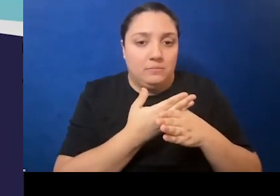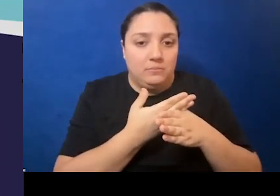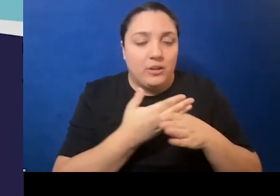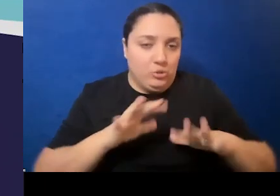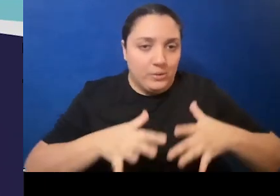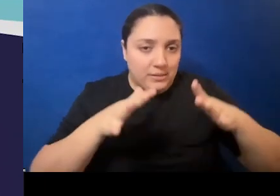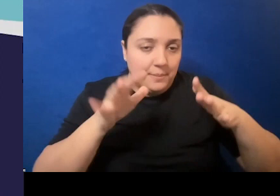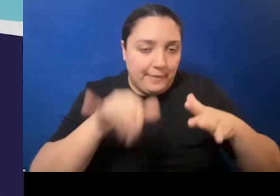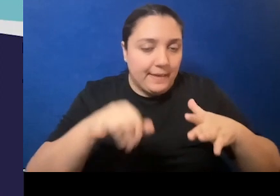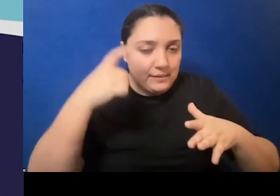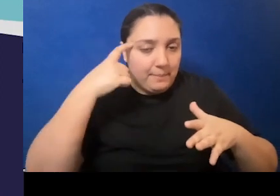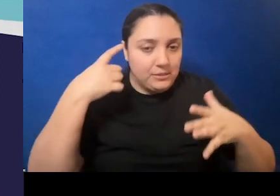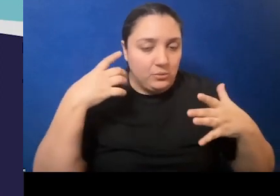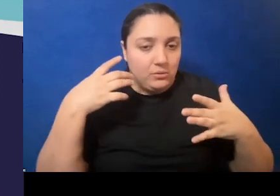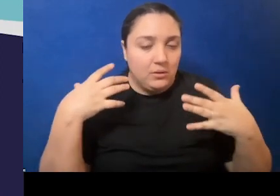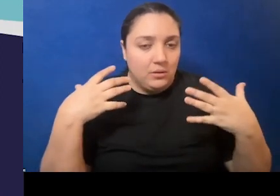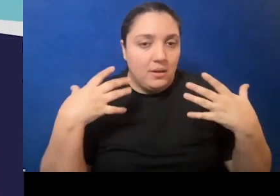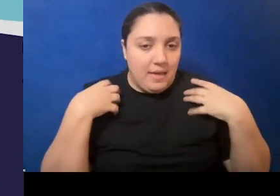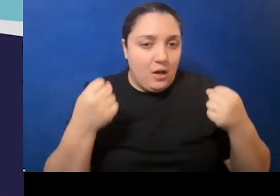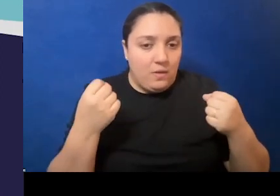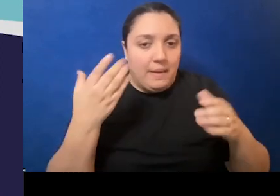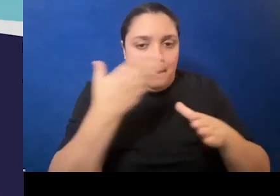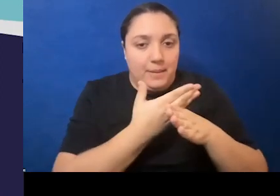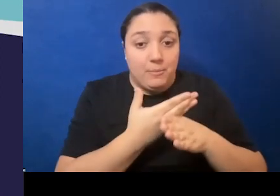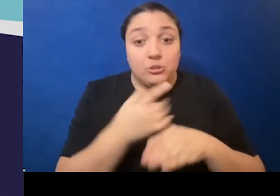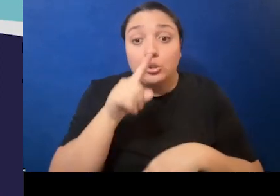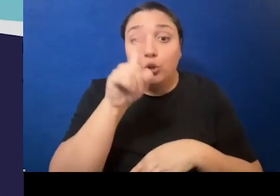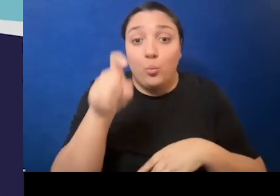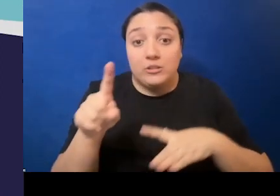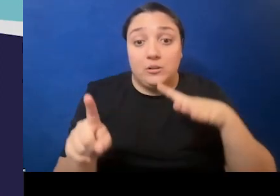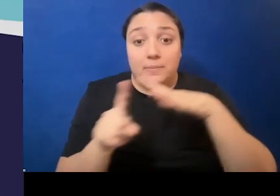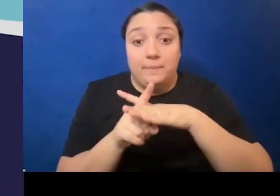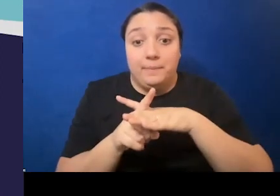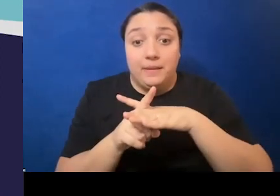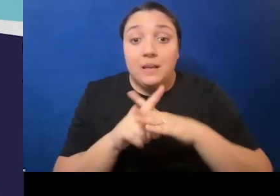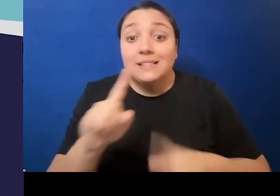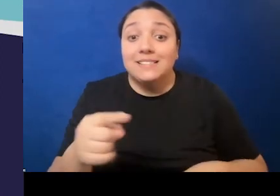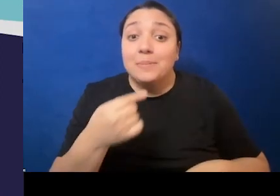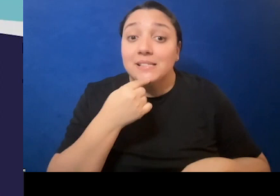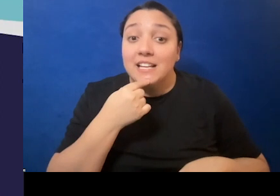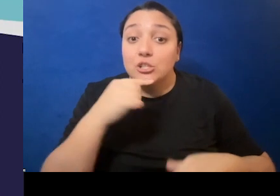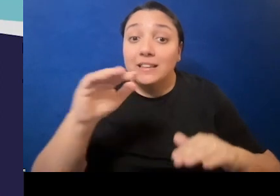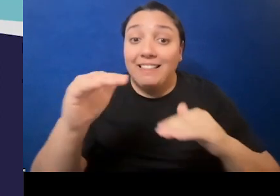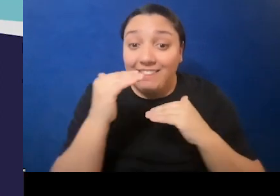AND ANXIETY CAN BE A MENTAL IMPAIRMENT. THE QUESTION THAT COMES UP IN A